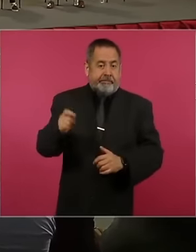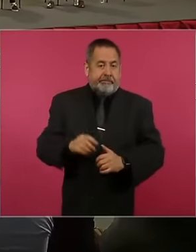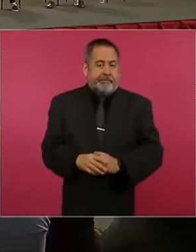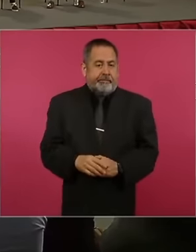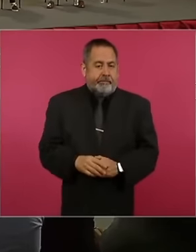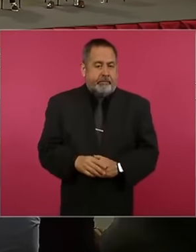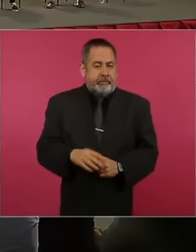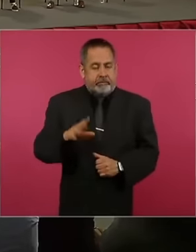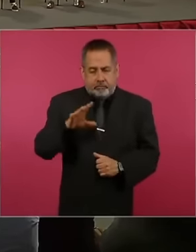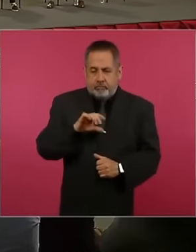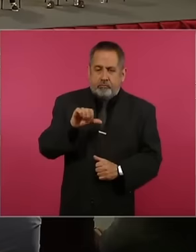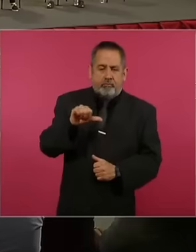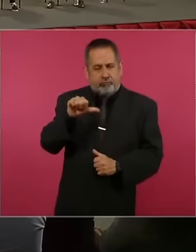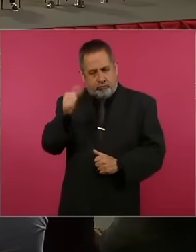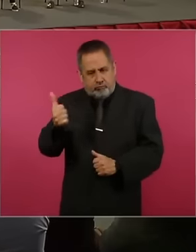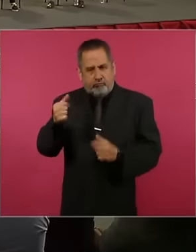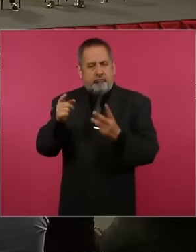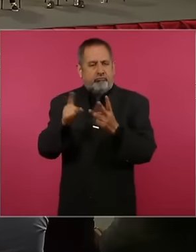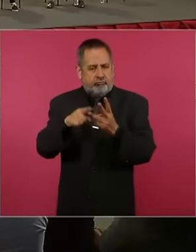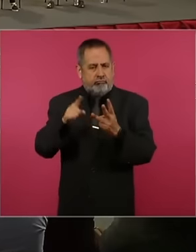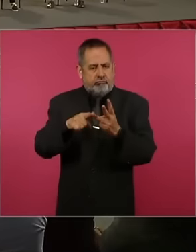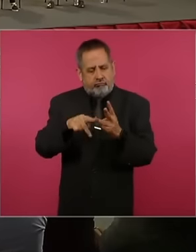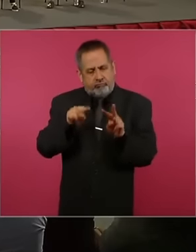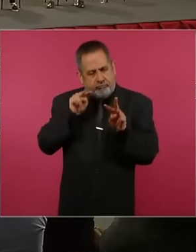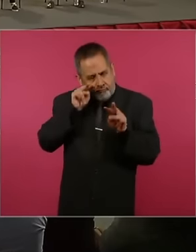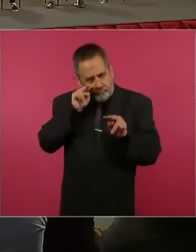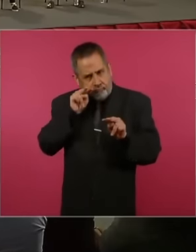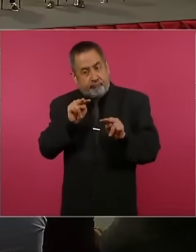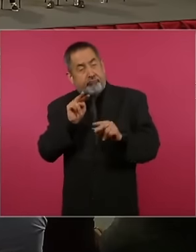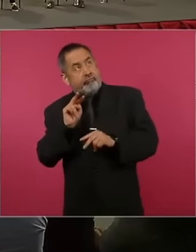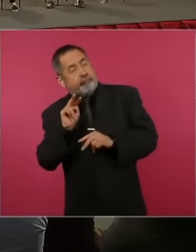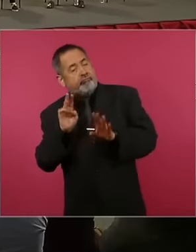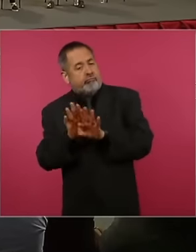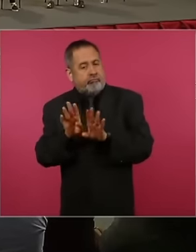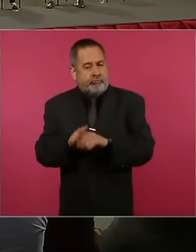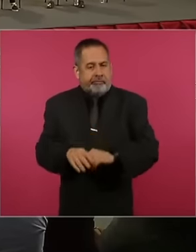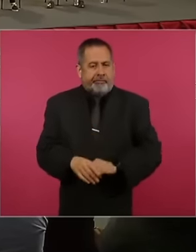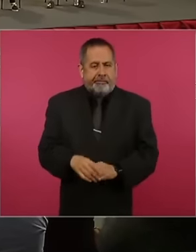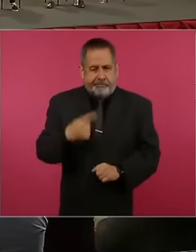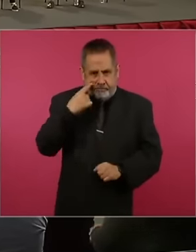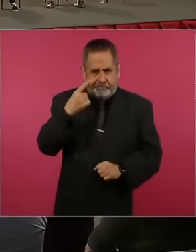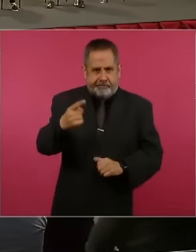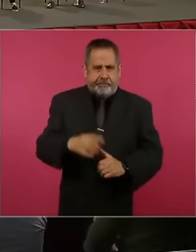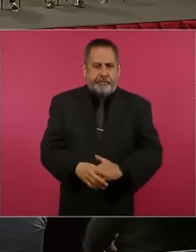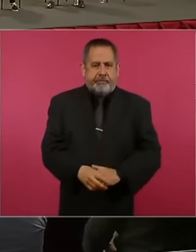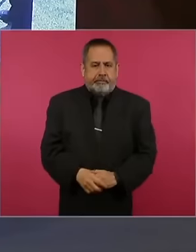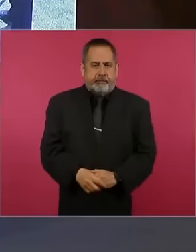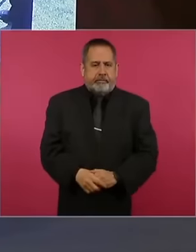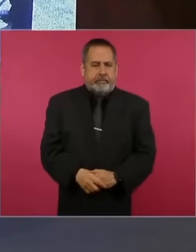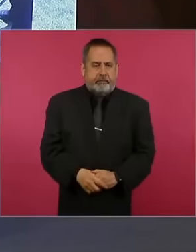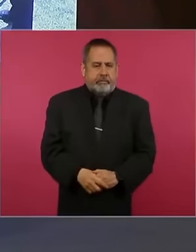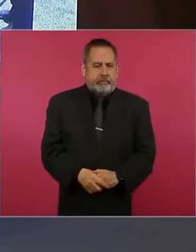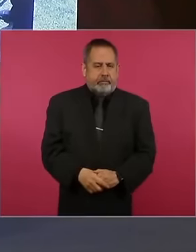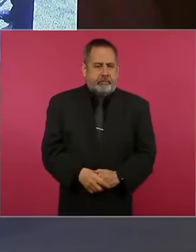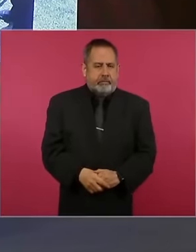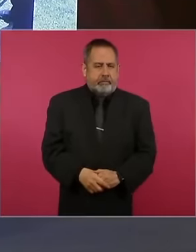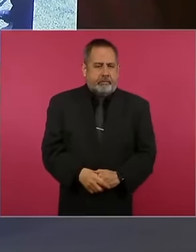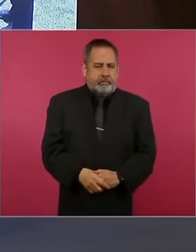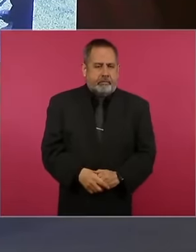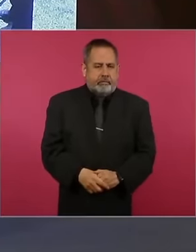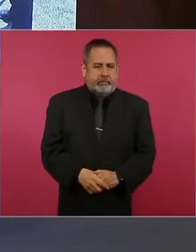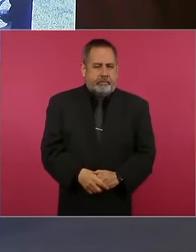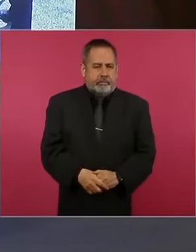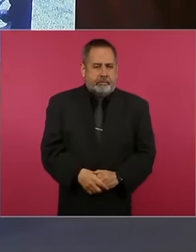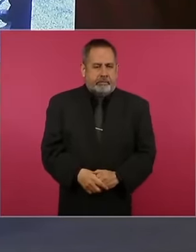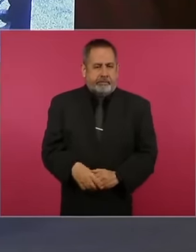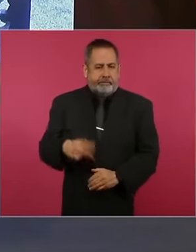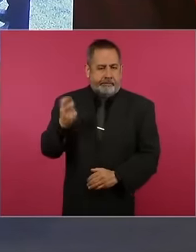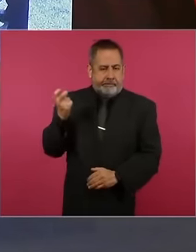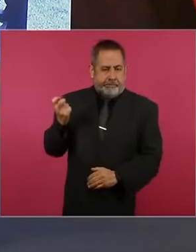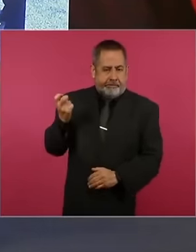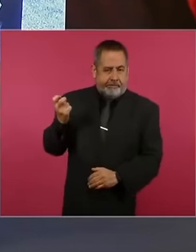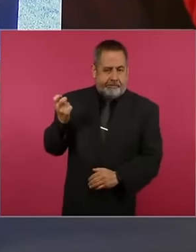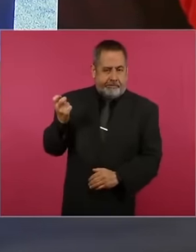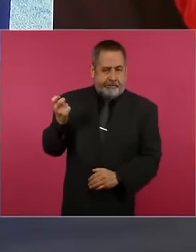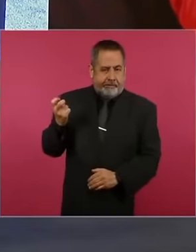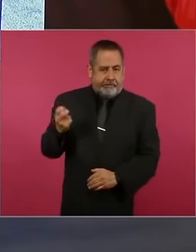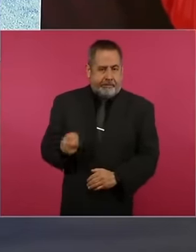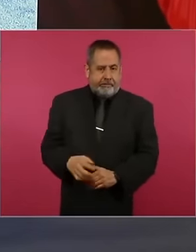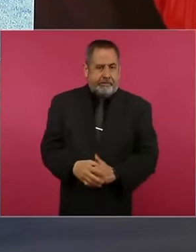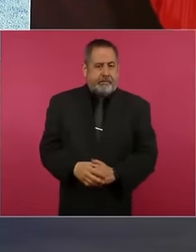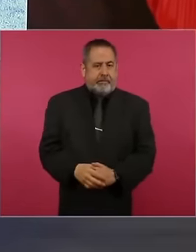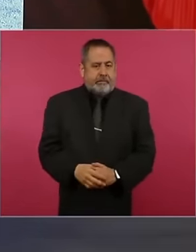way to see the eclipse and I brought the telescope, what you have here is plastic,